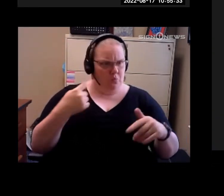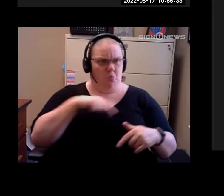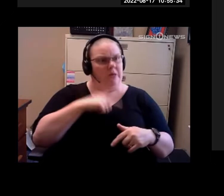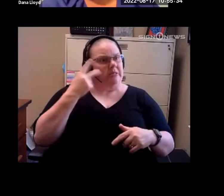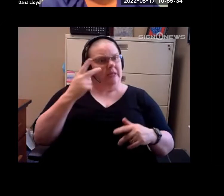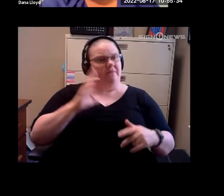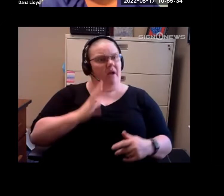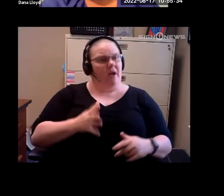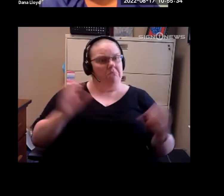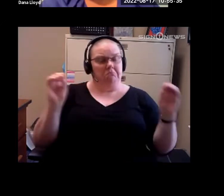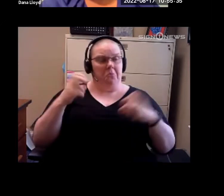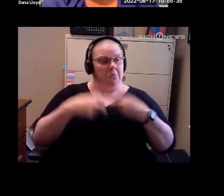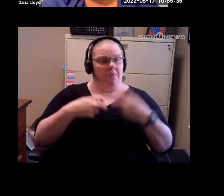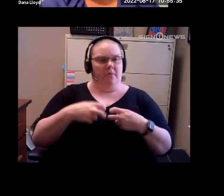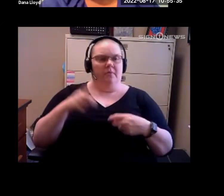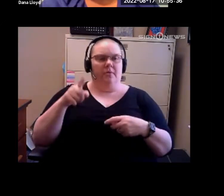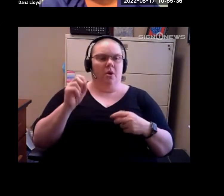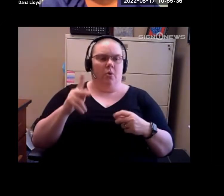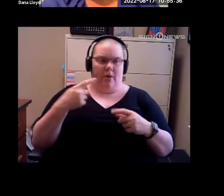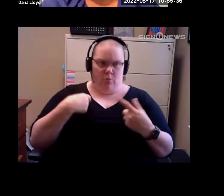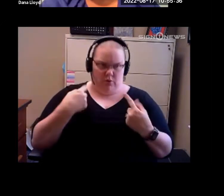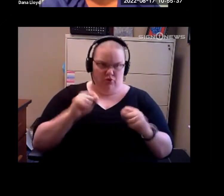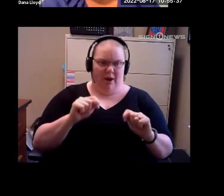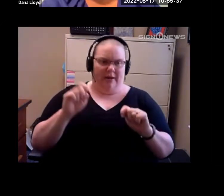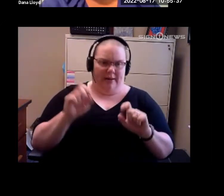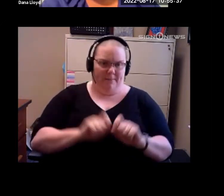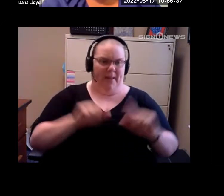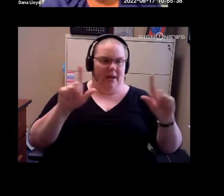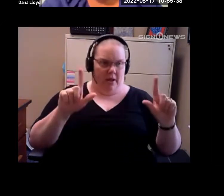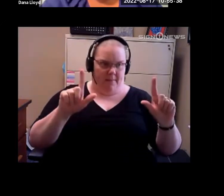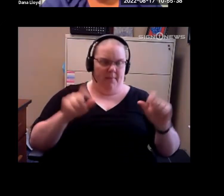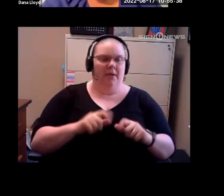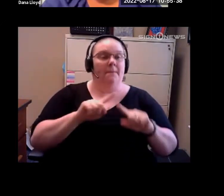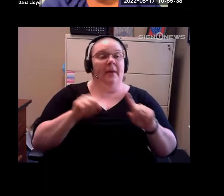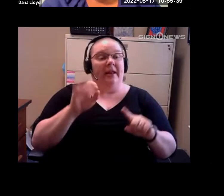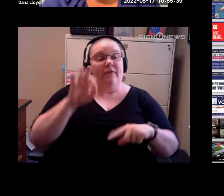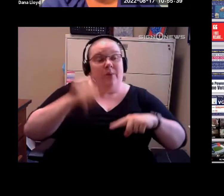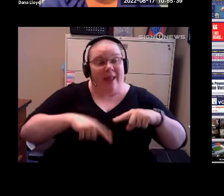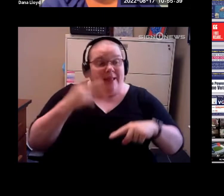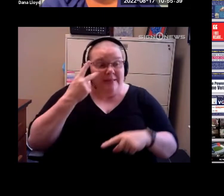all right let's try to get him back up I want everyone to see but in case you can't see um for